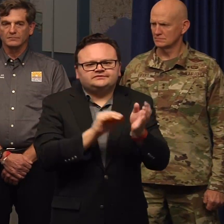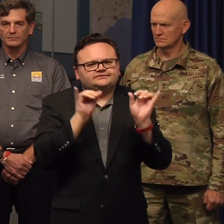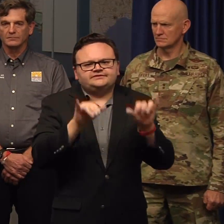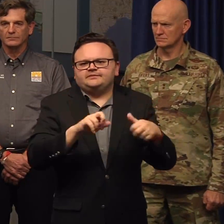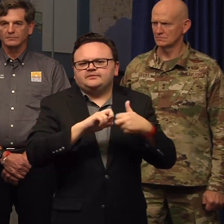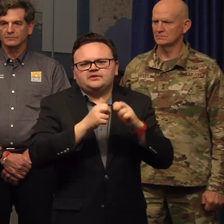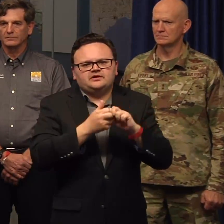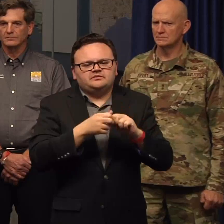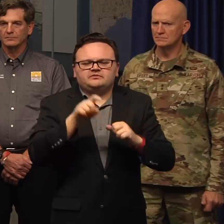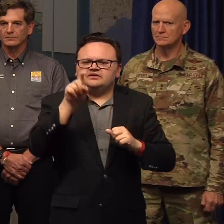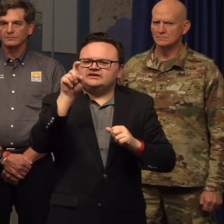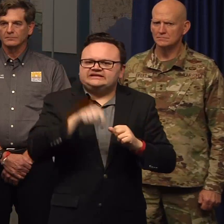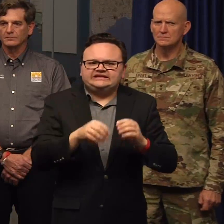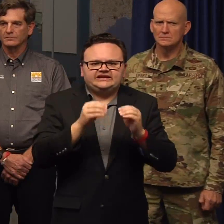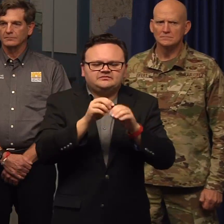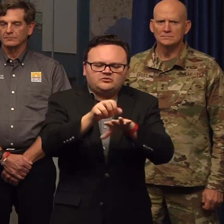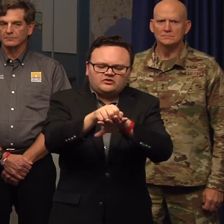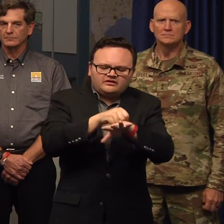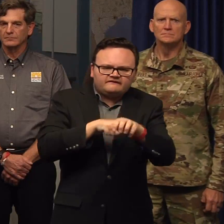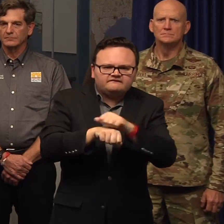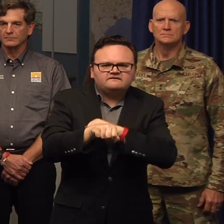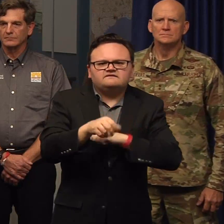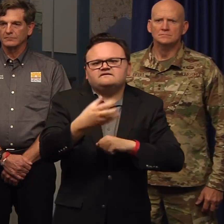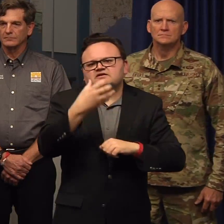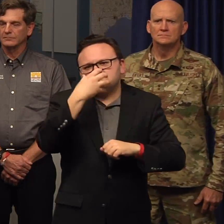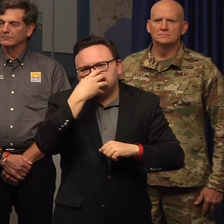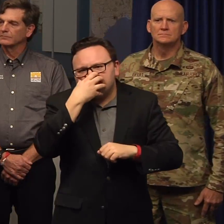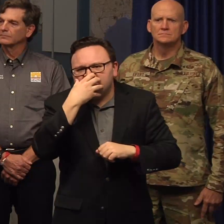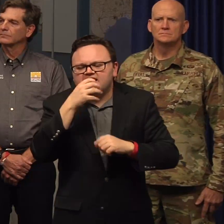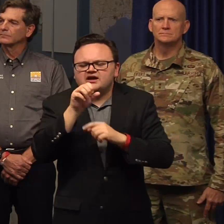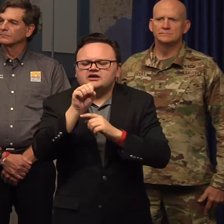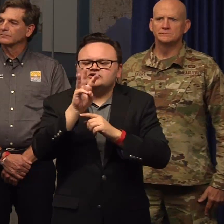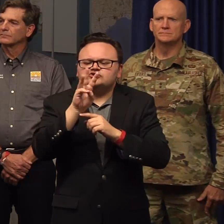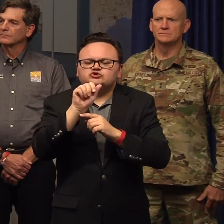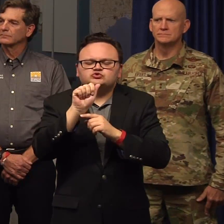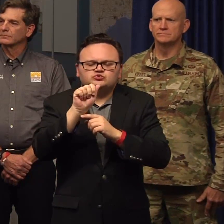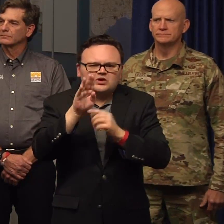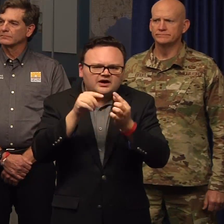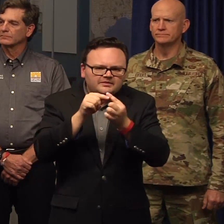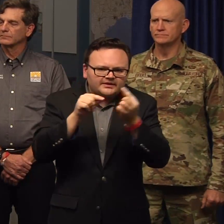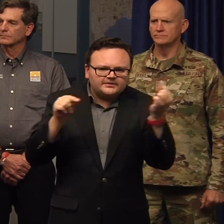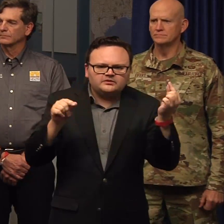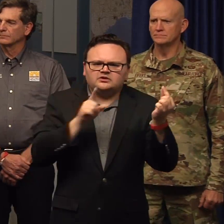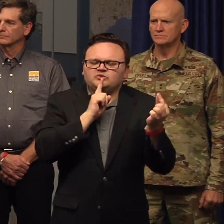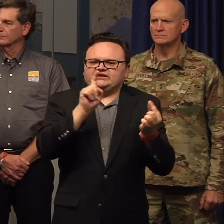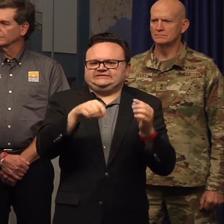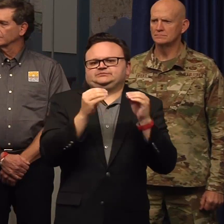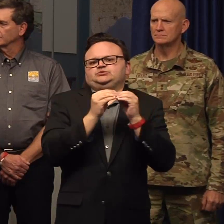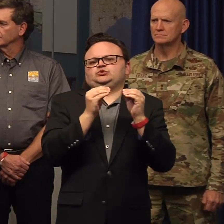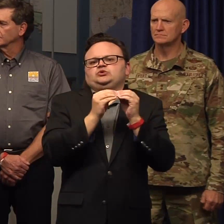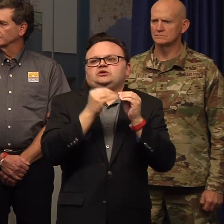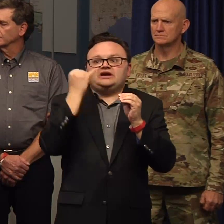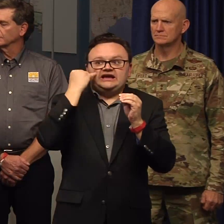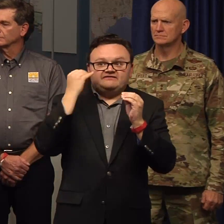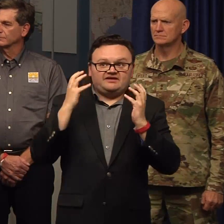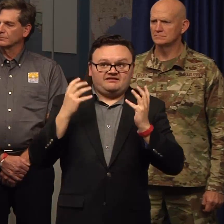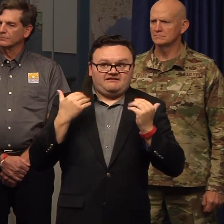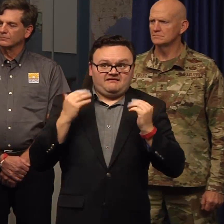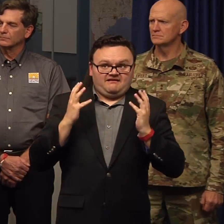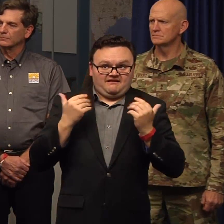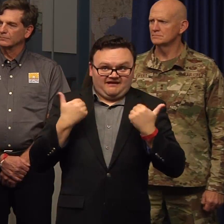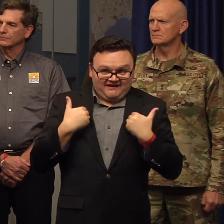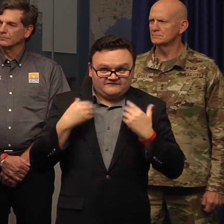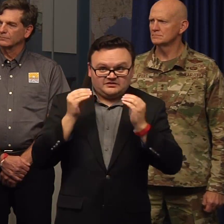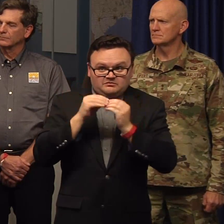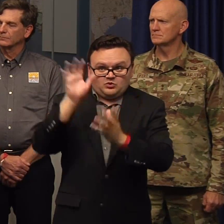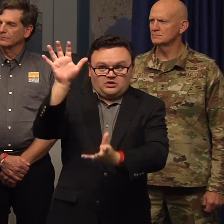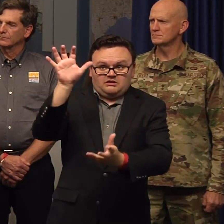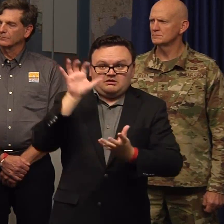ALL OF THOSE HEALTH CARE